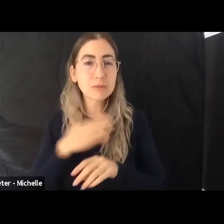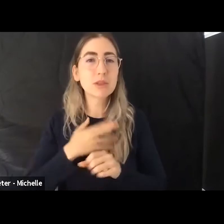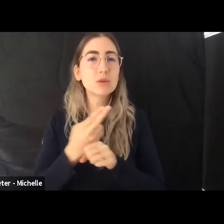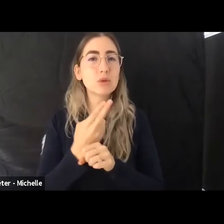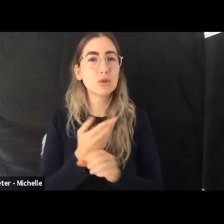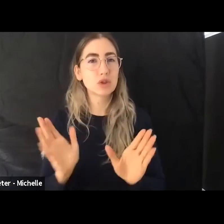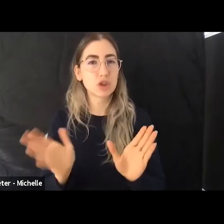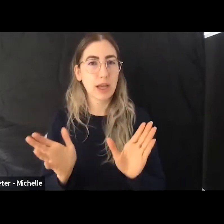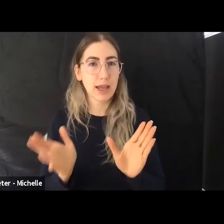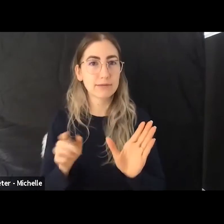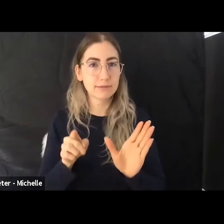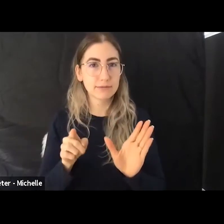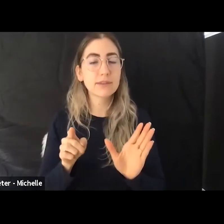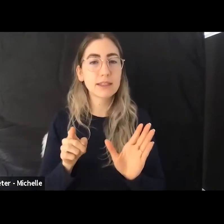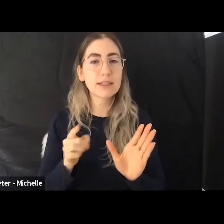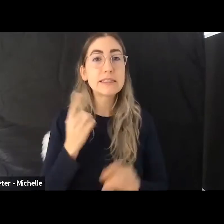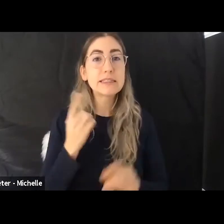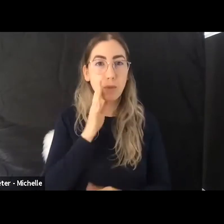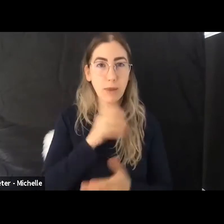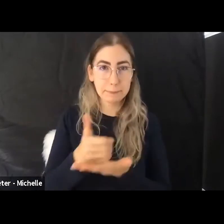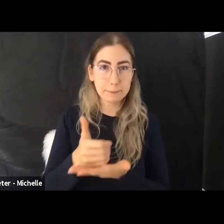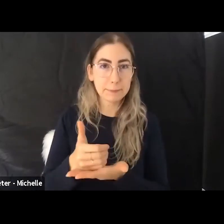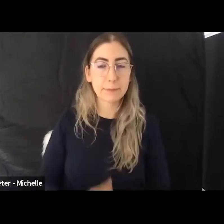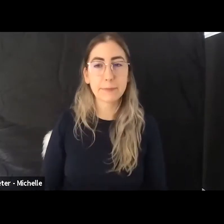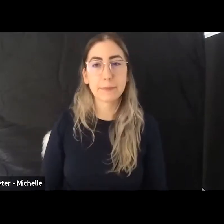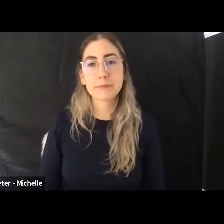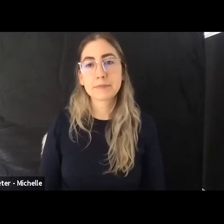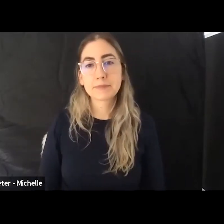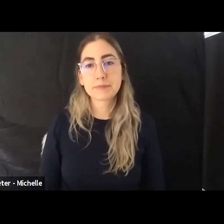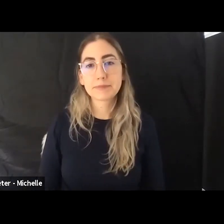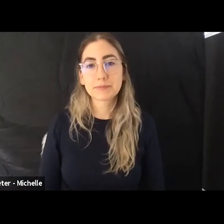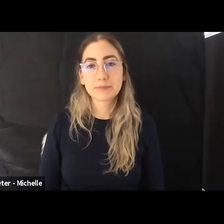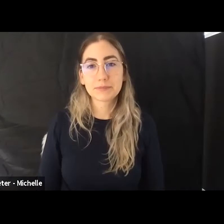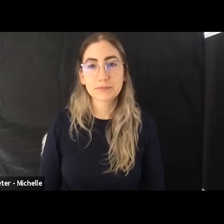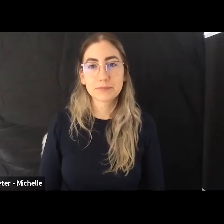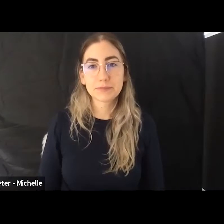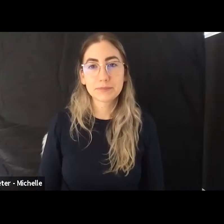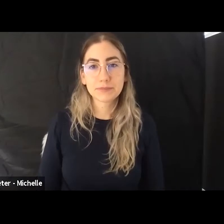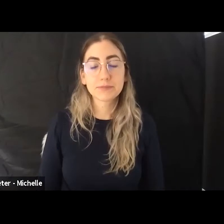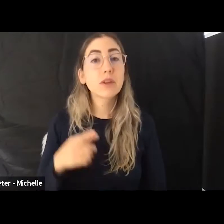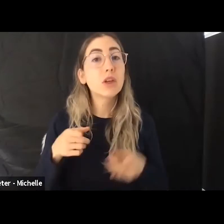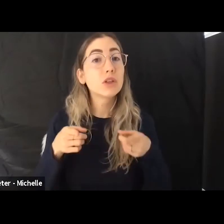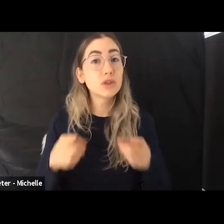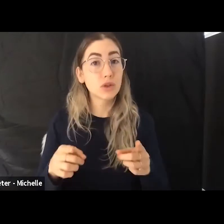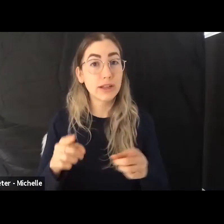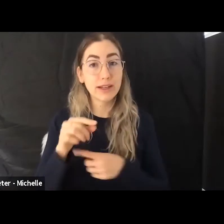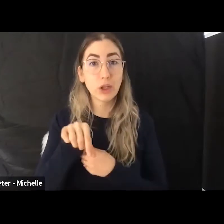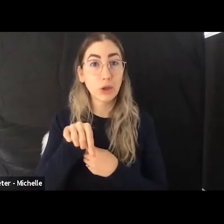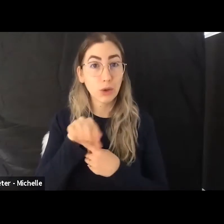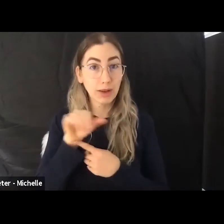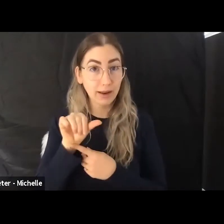AND ONE OF OUR TEAM MEMBERS WILL BE ABLE TO ASSIST YOU. YOU. DURING THE QUESTION AND ANSWER PERIOD, DURING THE QUESTION AND ANSWER PERIOD, WE WILL LOOK AT THE WE WILL LOOK AT THE DIFFERENT QUESTIONS FROM THE Q & A